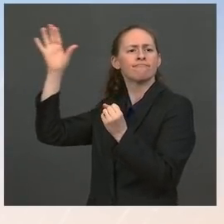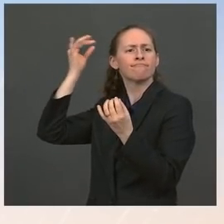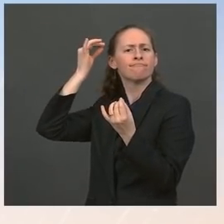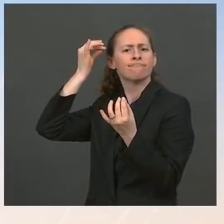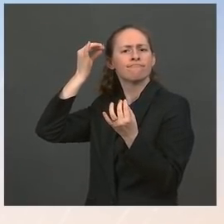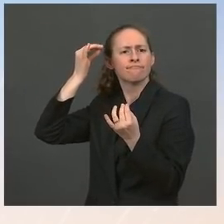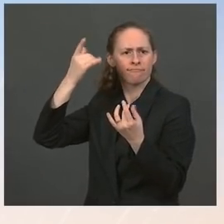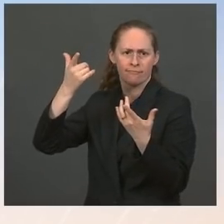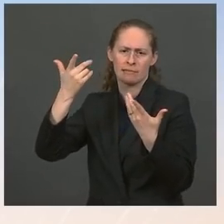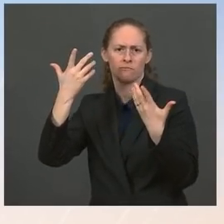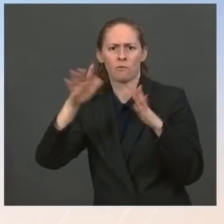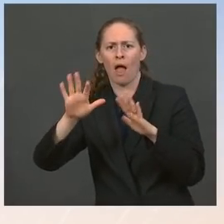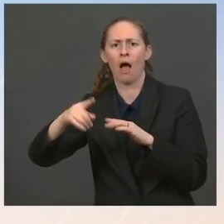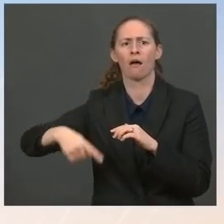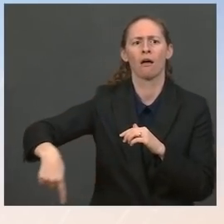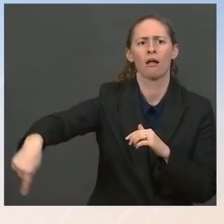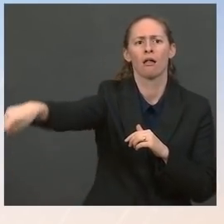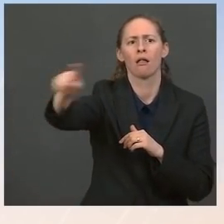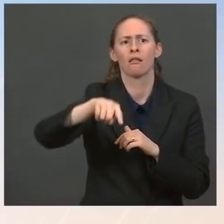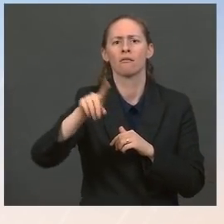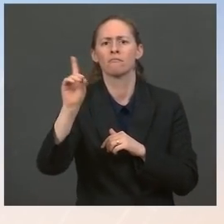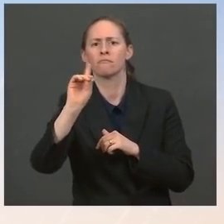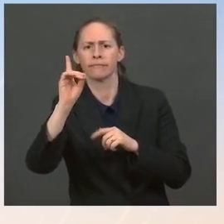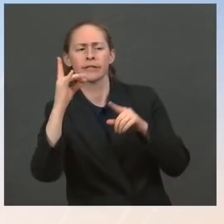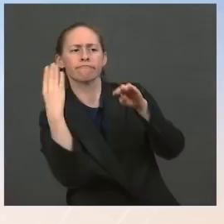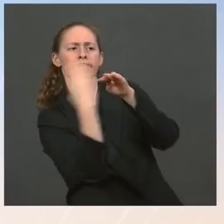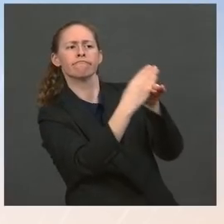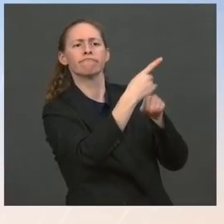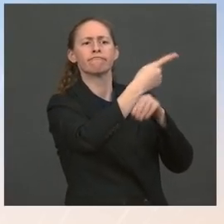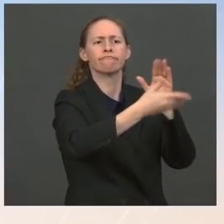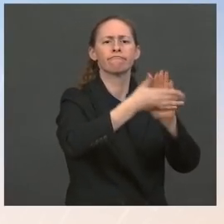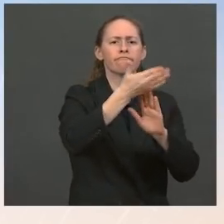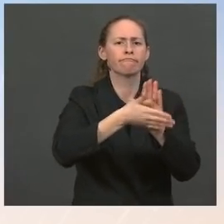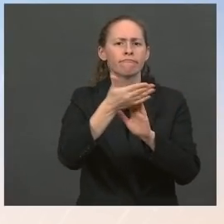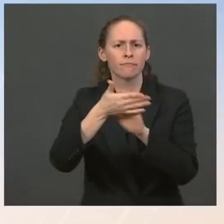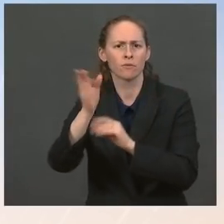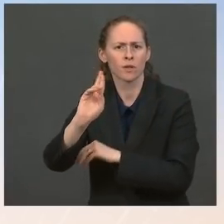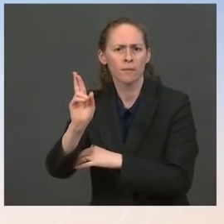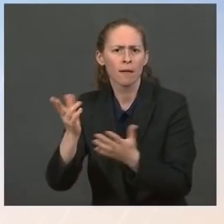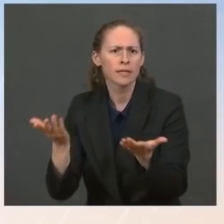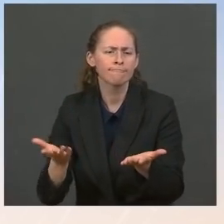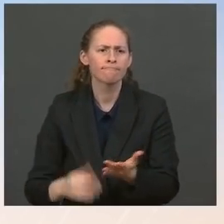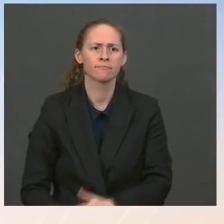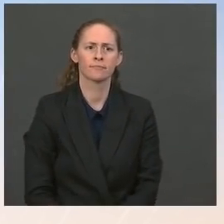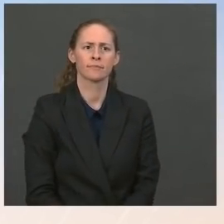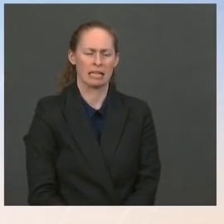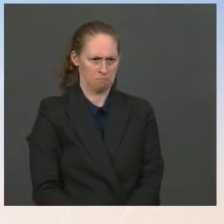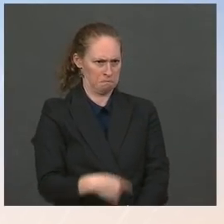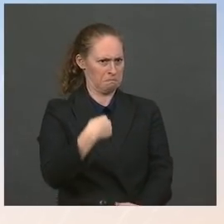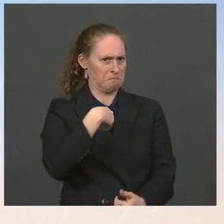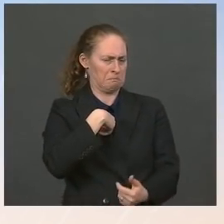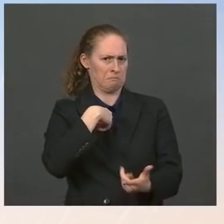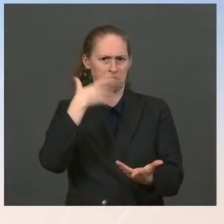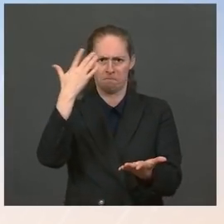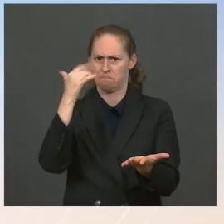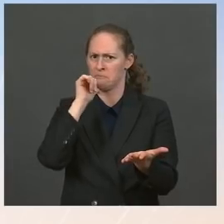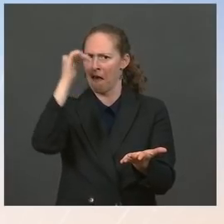who are running or giving them a pass in the next election? Secretary Buttigieg: Not that -- not that I've been part of. But what I'll say is that, you know, we're really proud